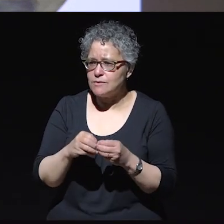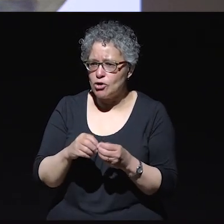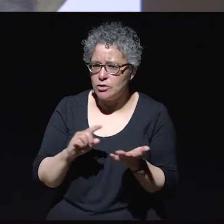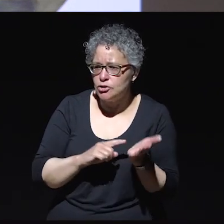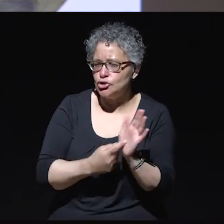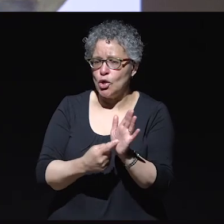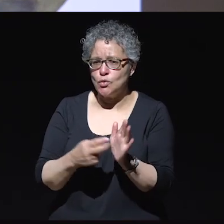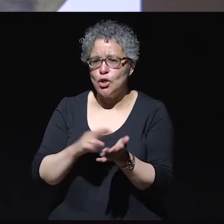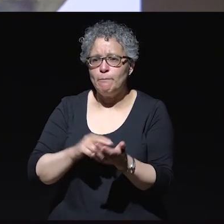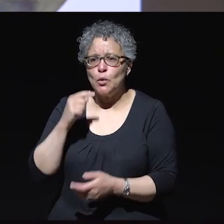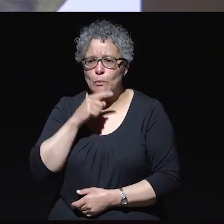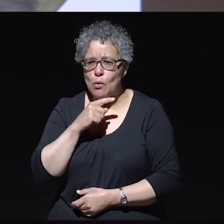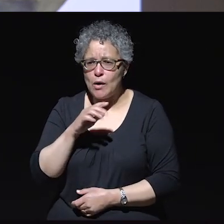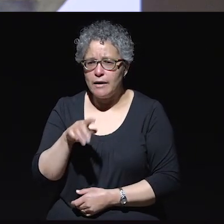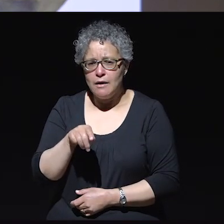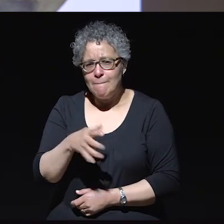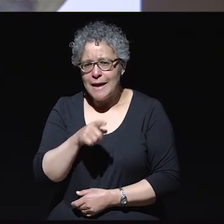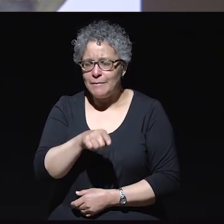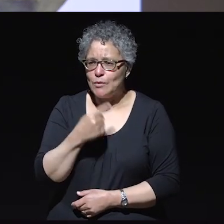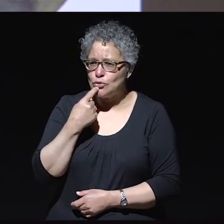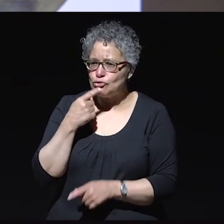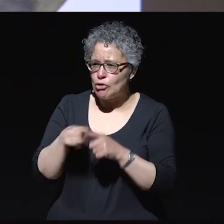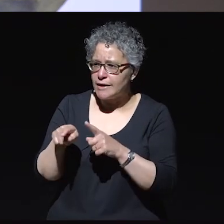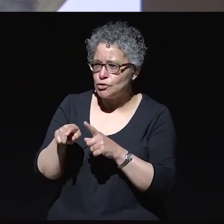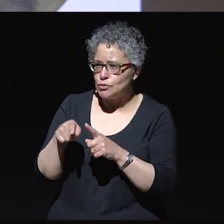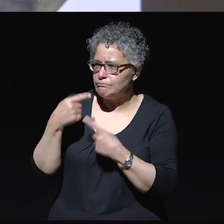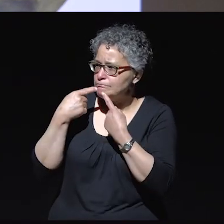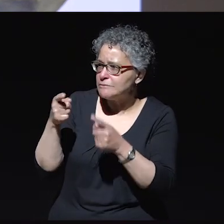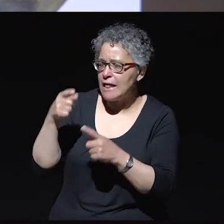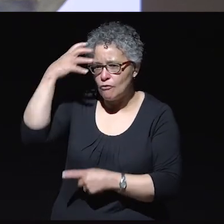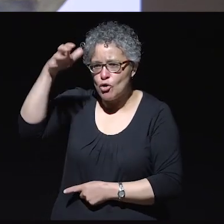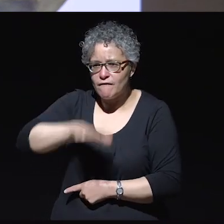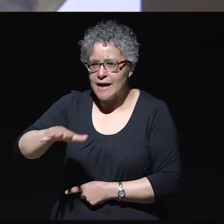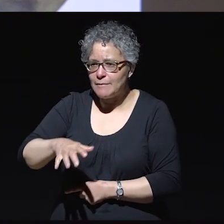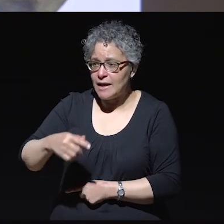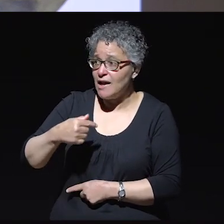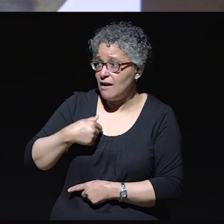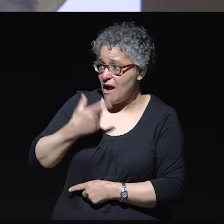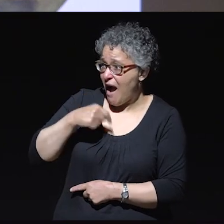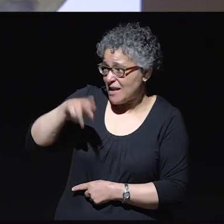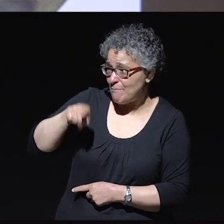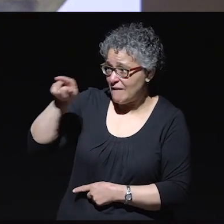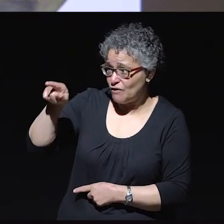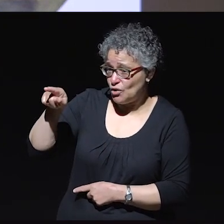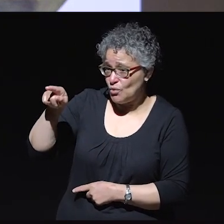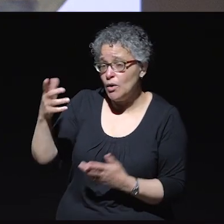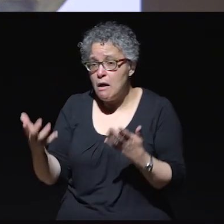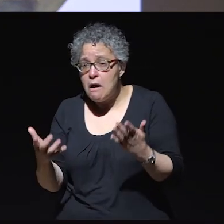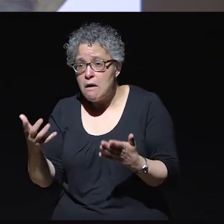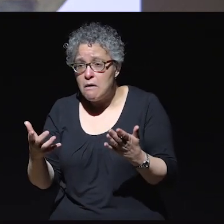to members of the Royal Family and, indeed, members of the aristocracy that he was the man for them, I think it does really come to fruition